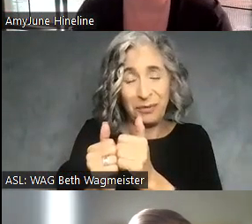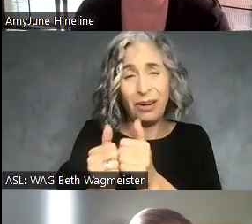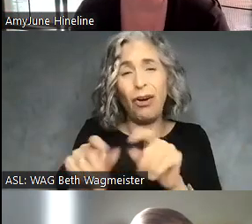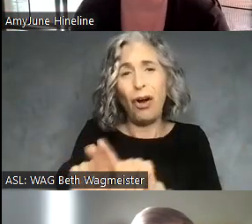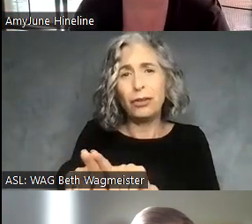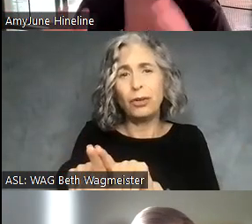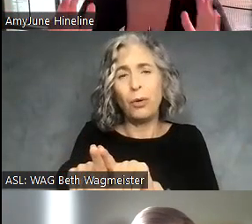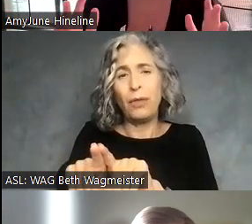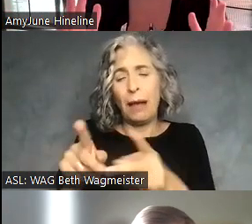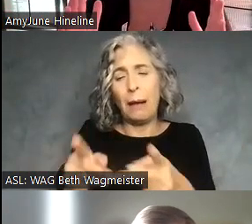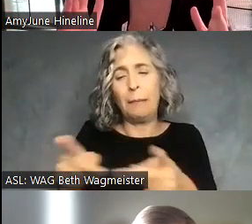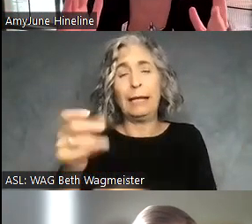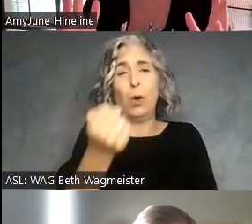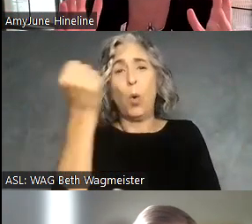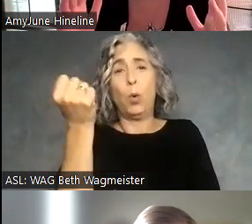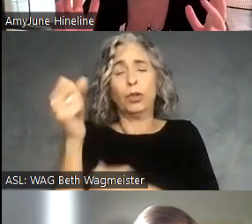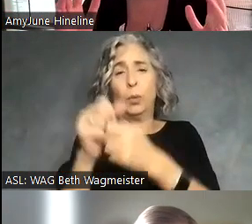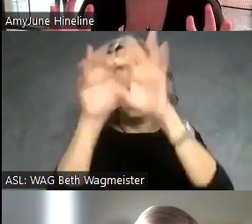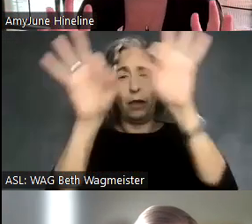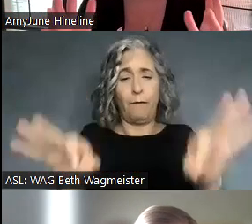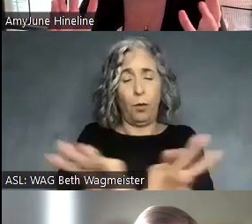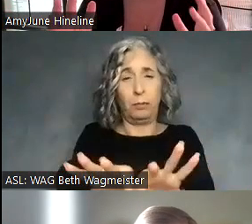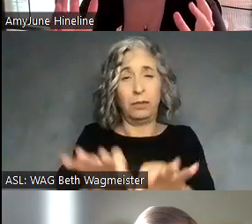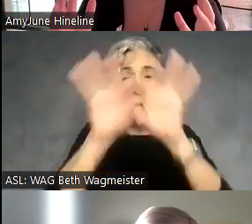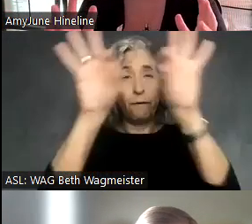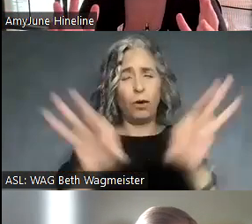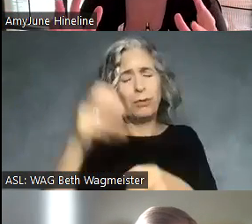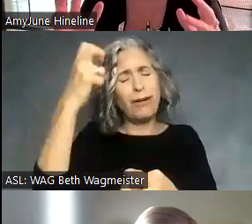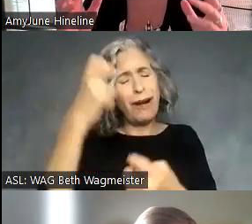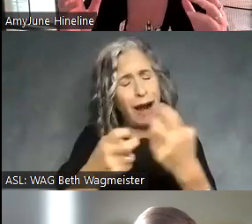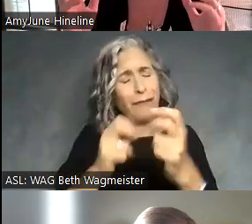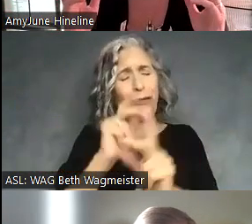an accessible user experience? >> AMYJUNE HINELINE: Yeah. So